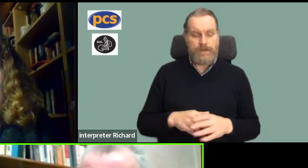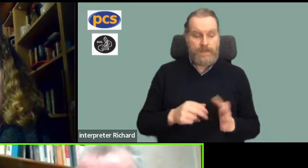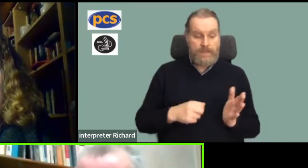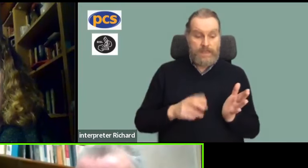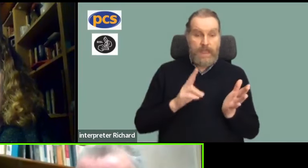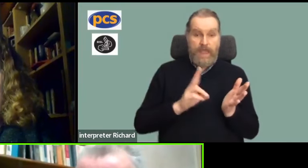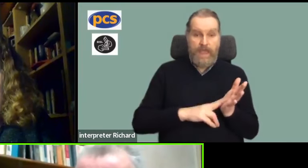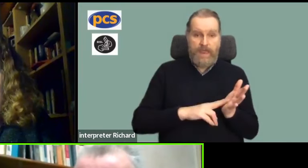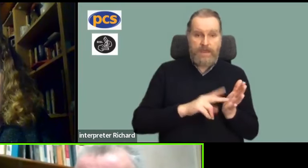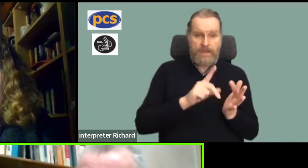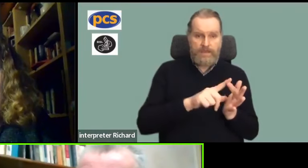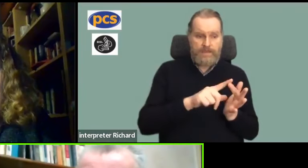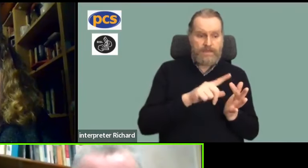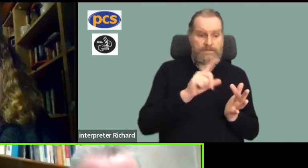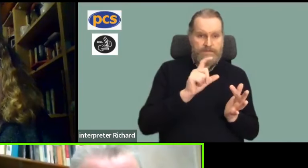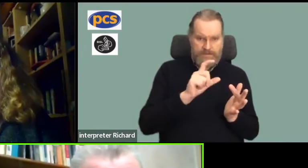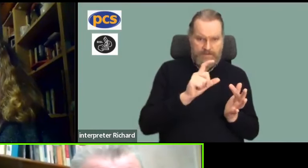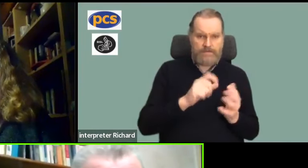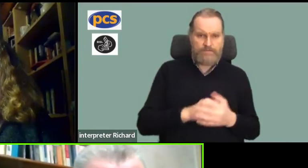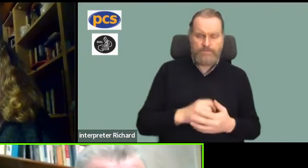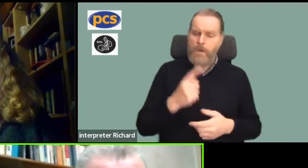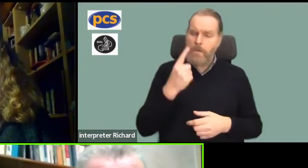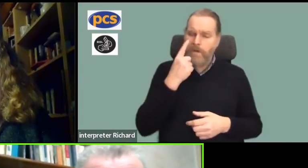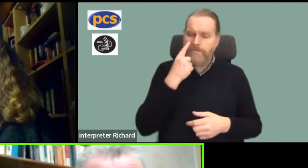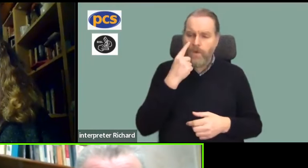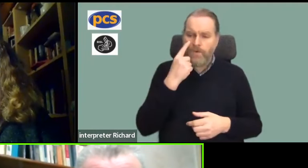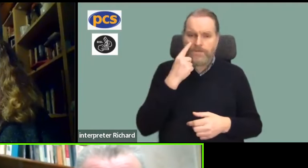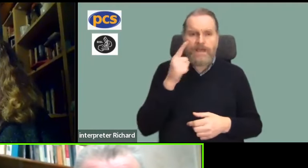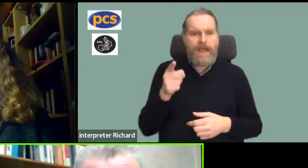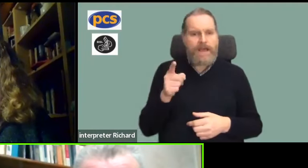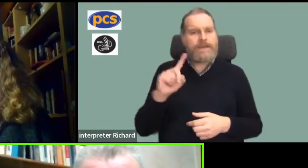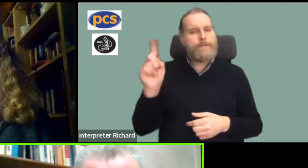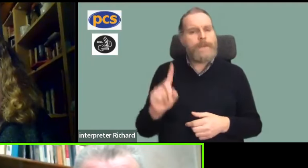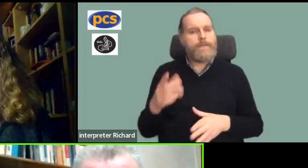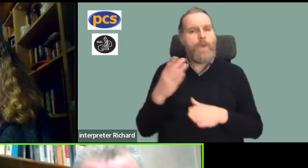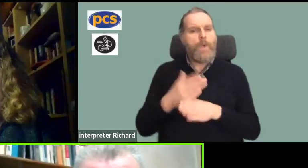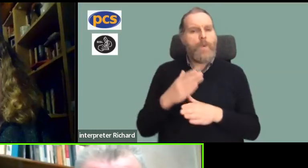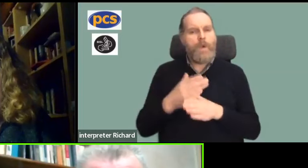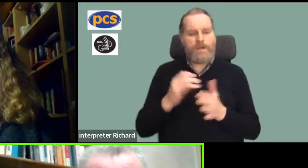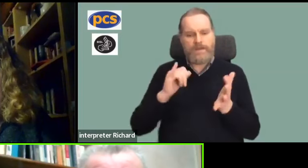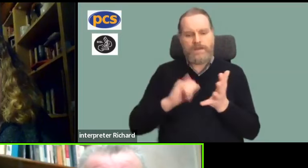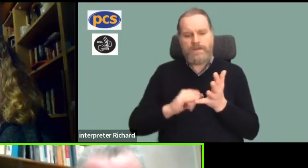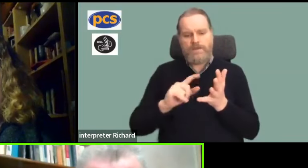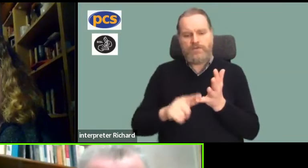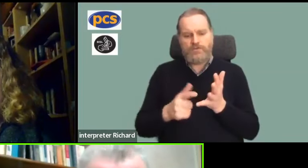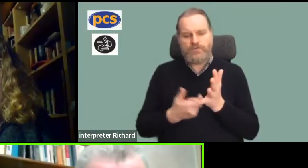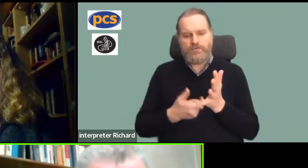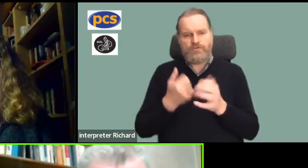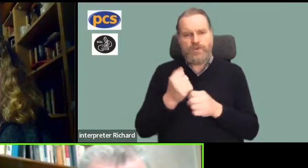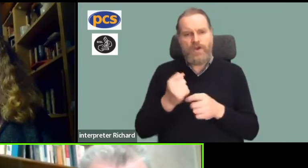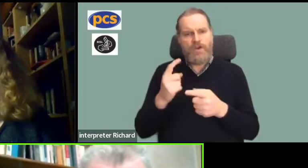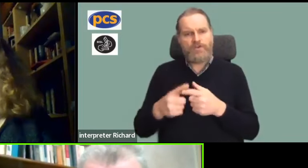in. We've also as an Nec We've also as an Nec. taken steps to look at those members in s in the Civil Service in search teams to see now what whether or